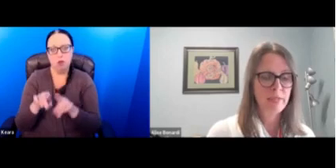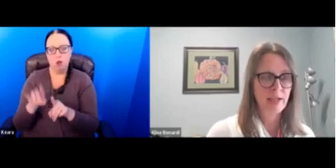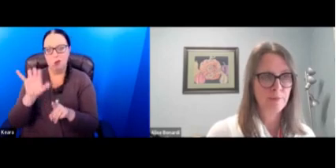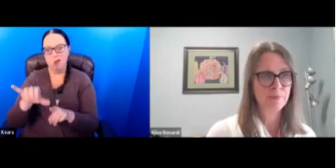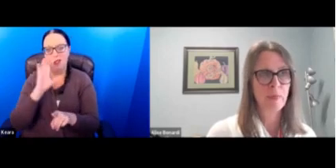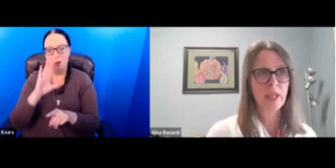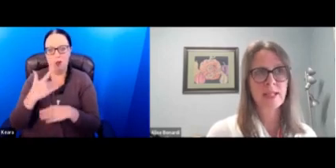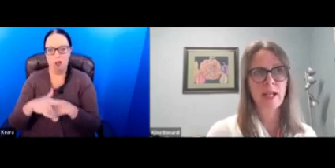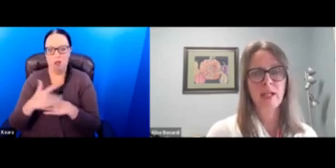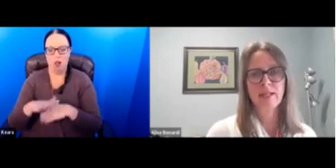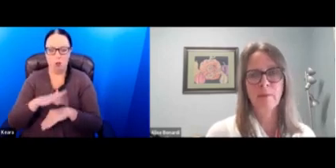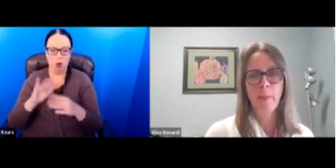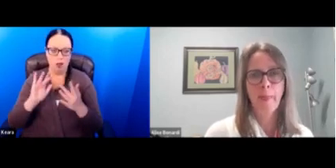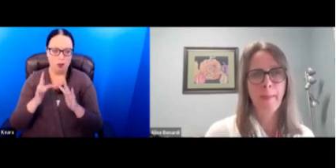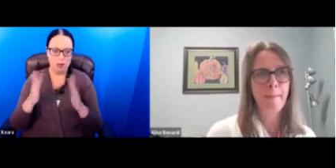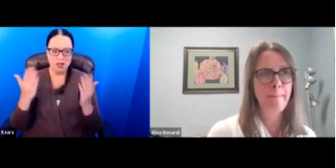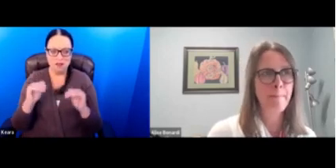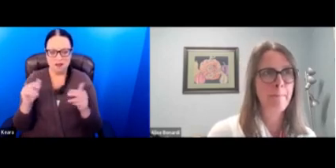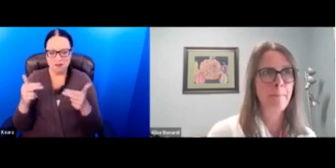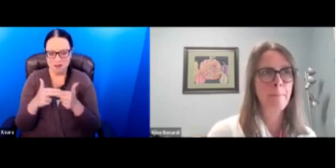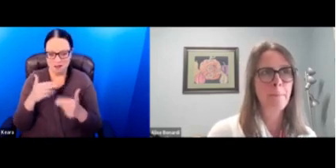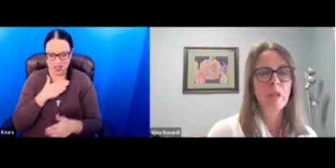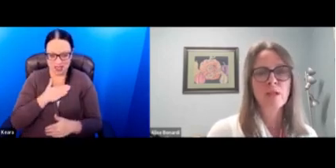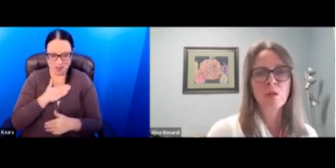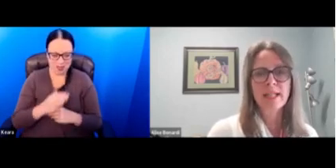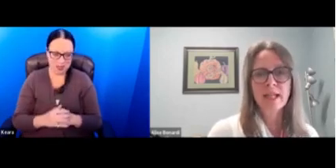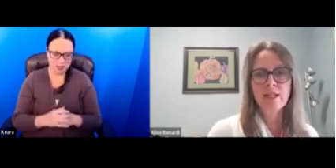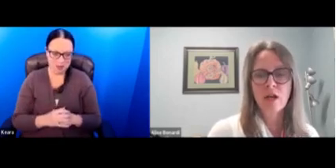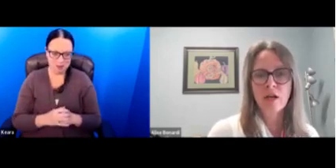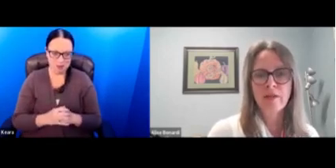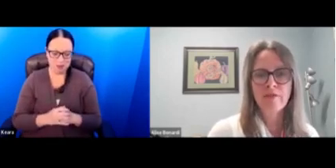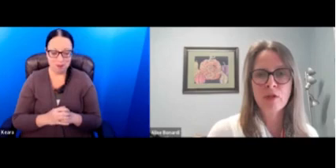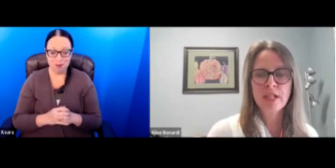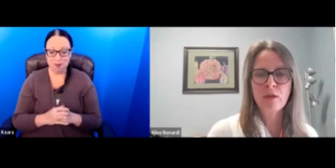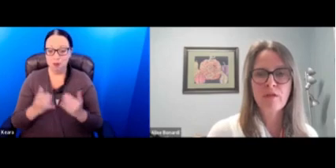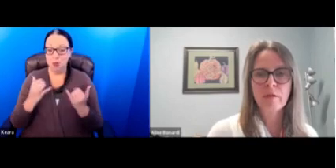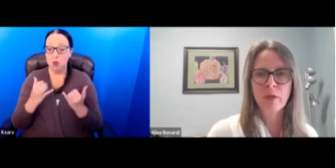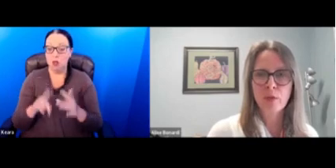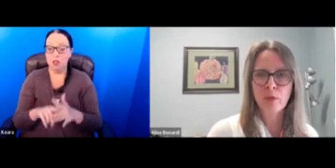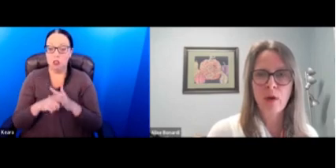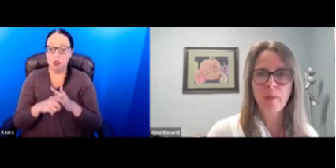website. Next slide, please. So let's get started by first hearing from you, our